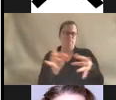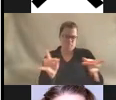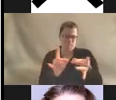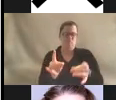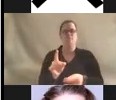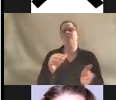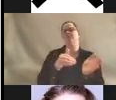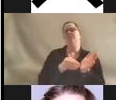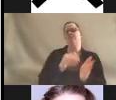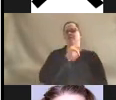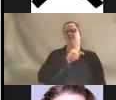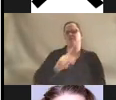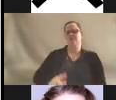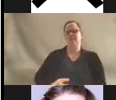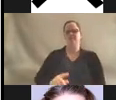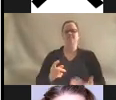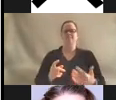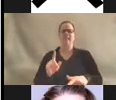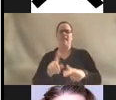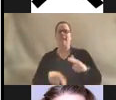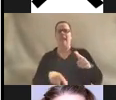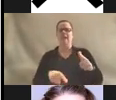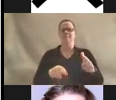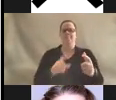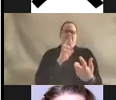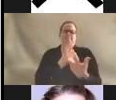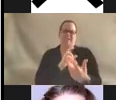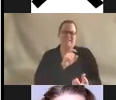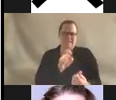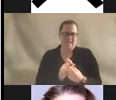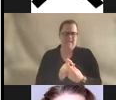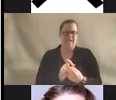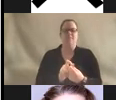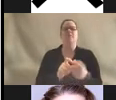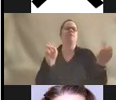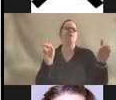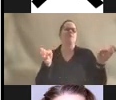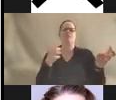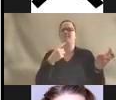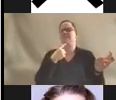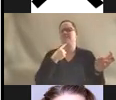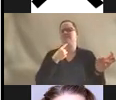I'm not going to be able to quote him exactly, but he has a quote that says of all the inequities.